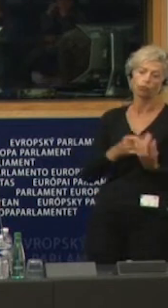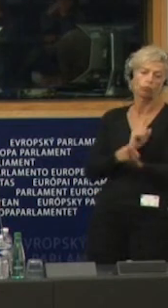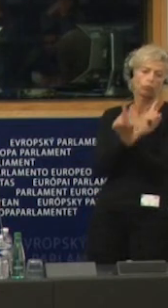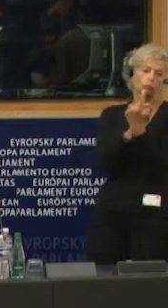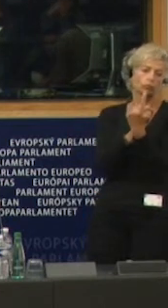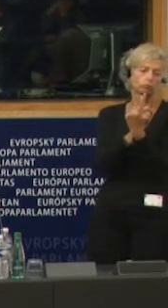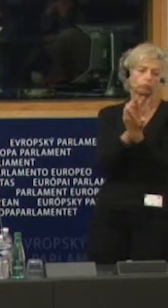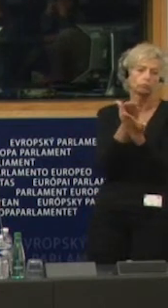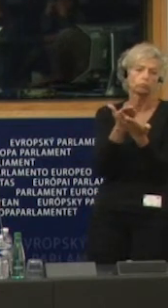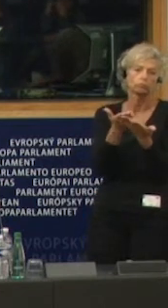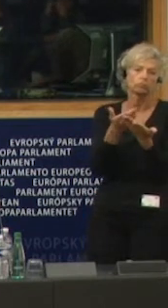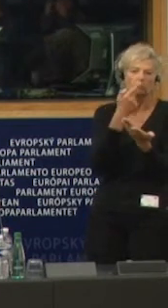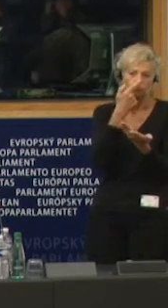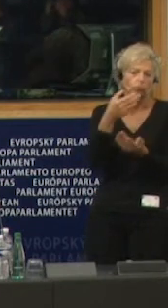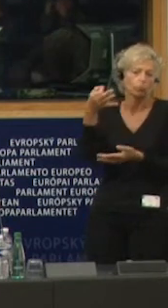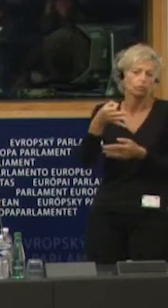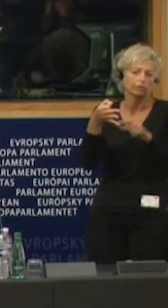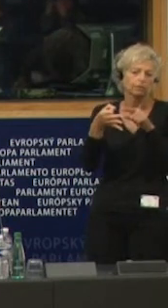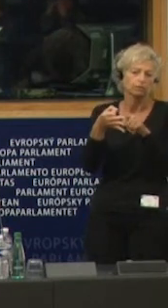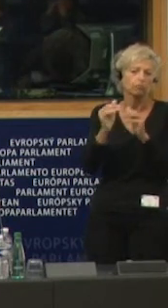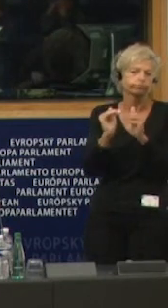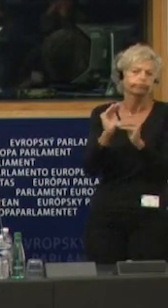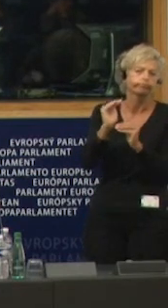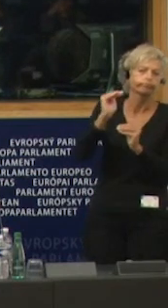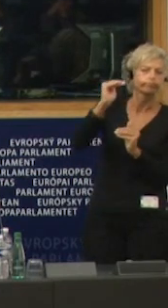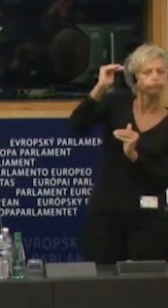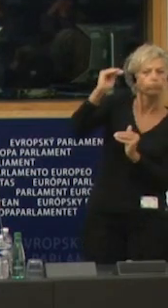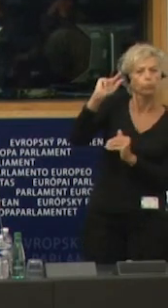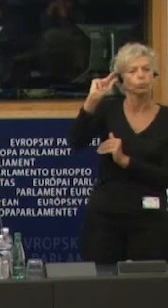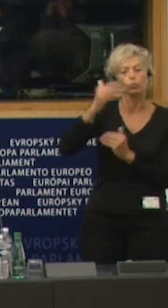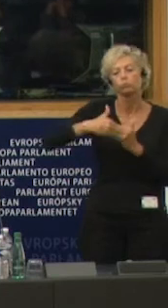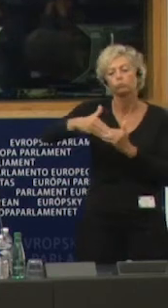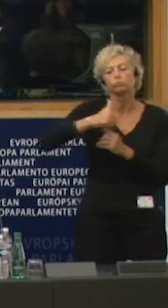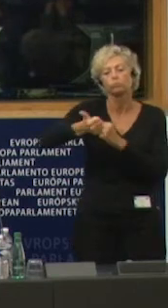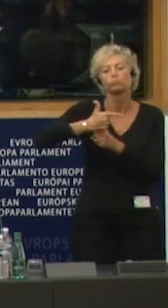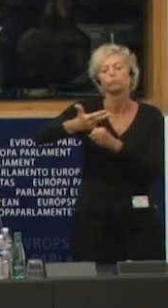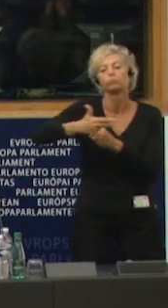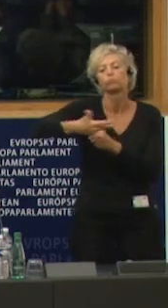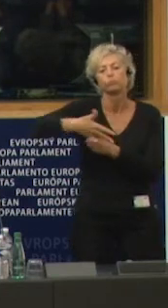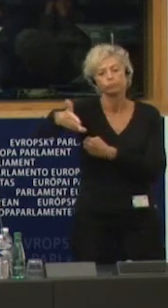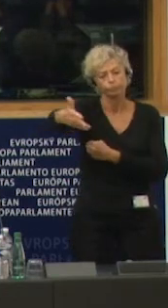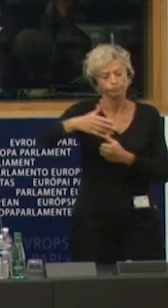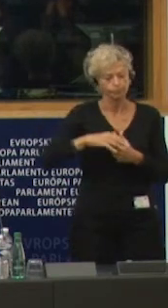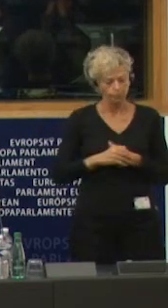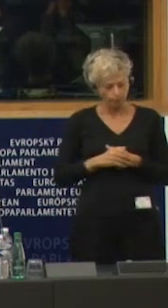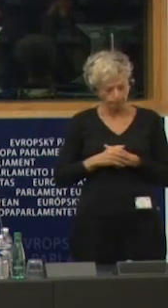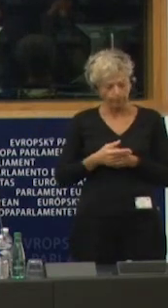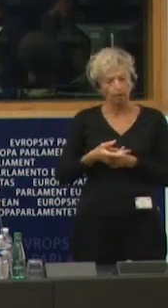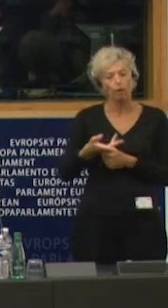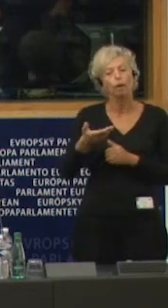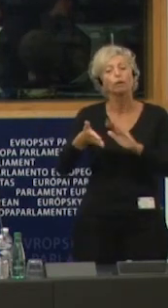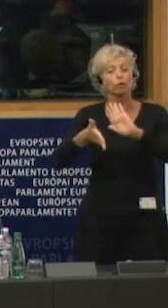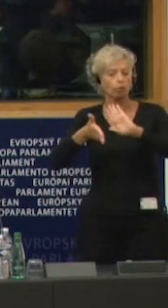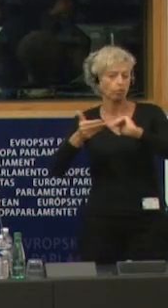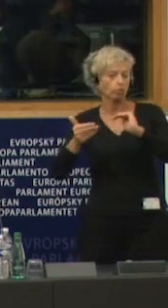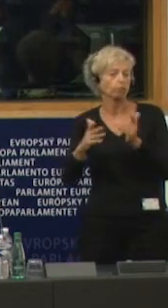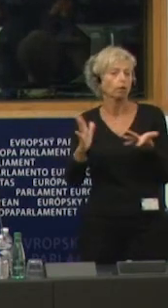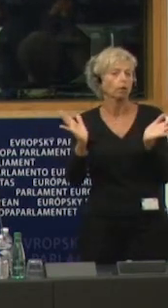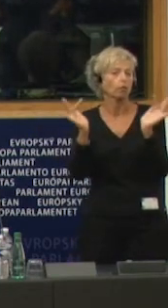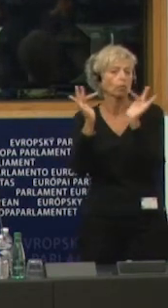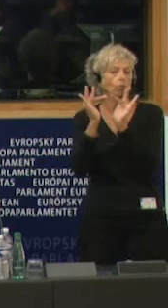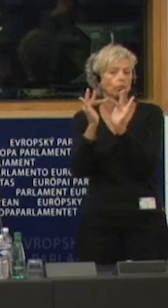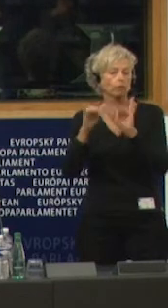Some with several projects. We have 300 equivalent fulltime youth coaches. Not all of them fulltime.